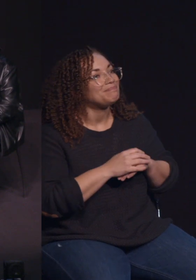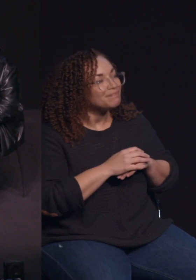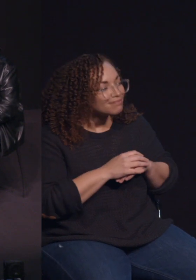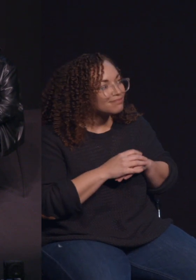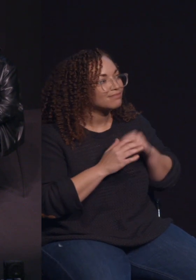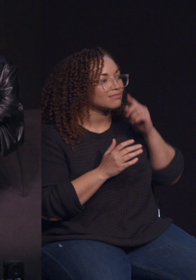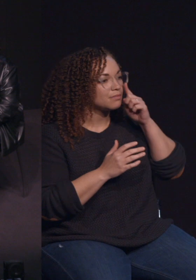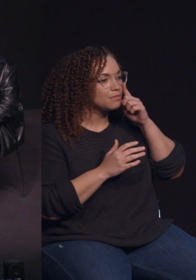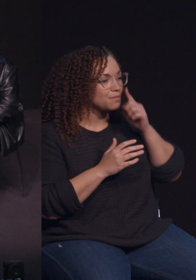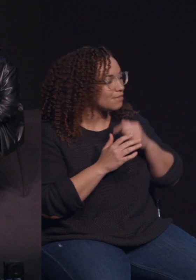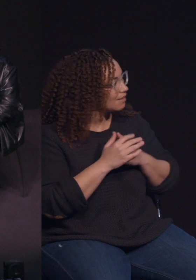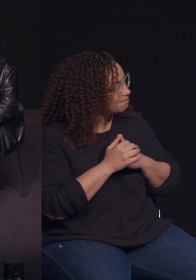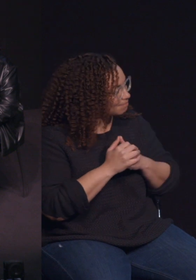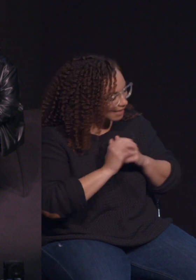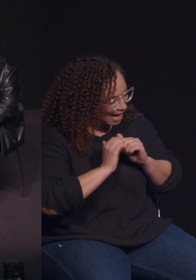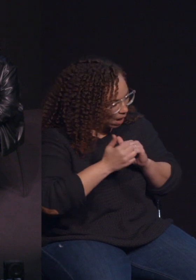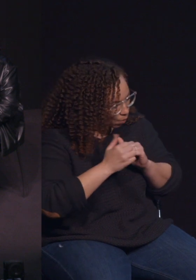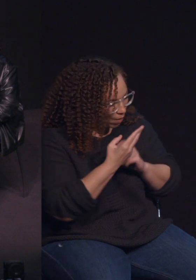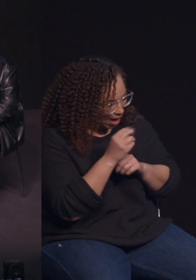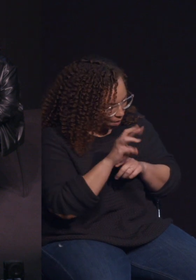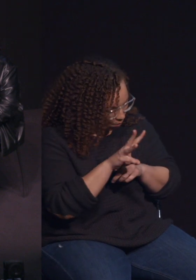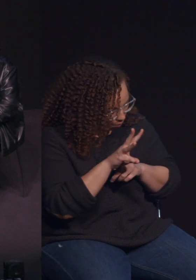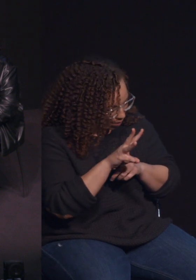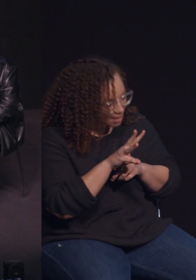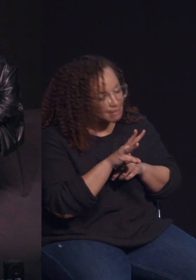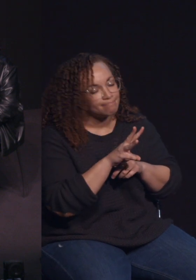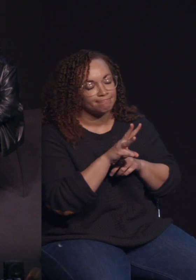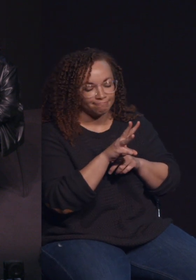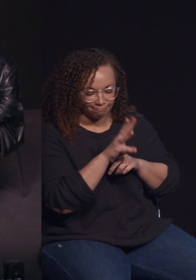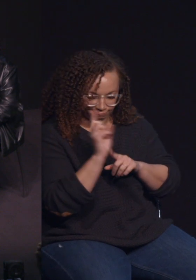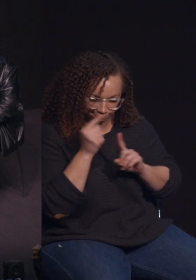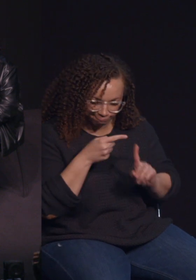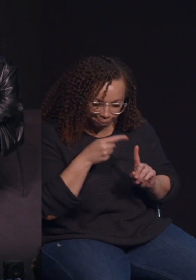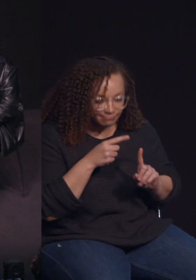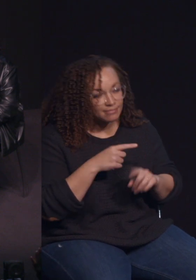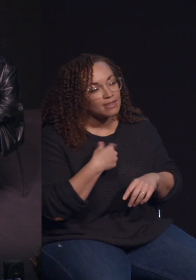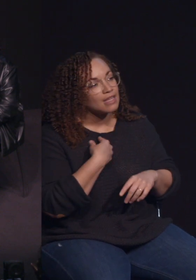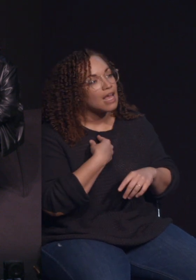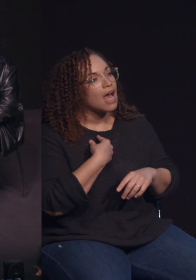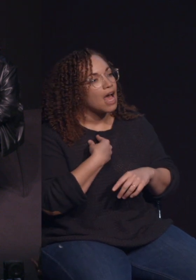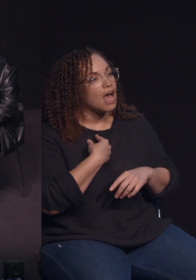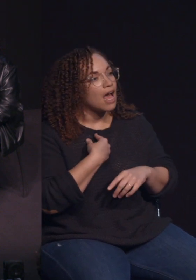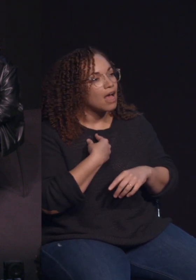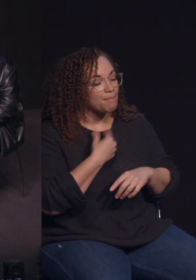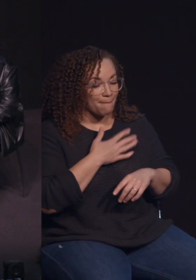Yeah, I guess--I was raised by Virginia farmers.